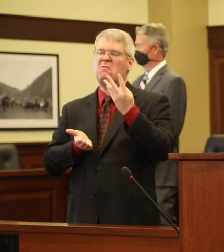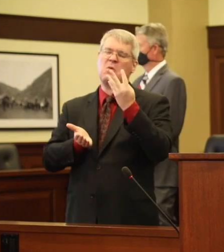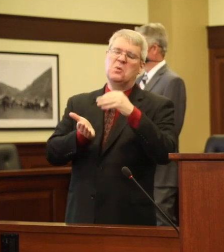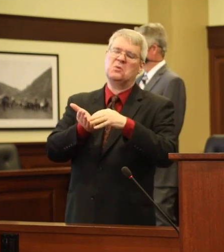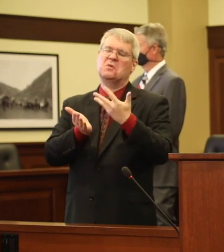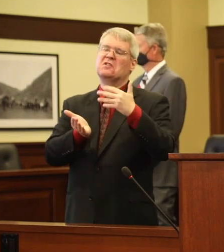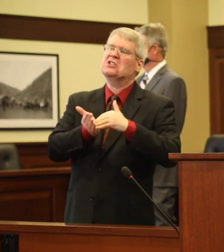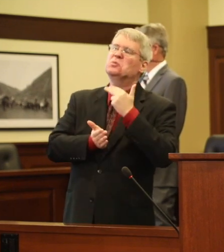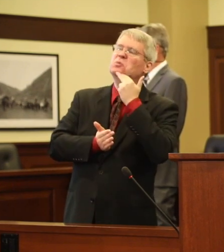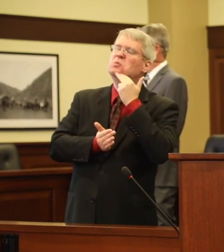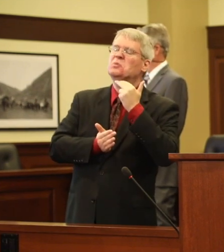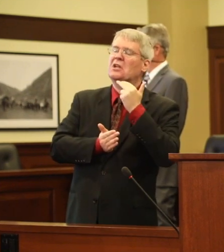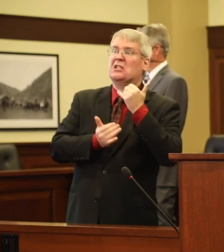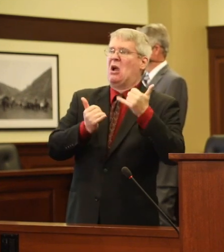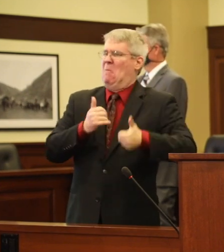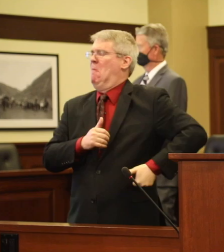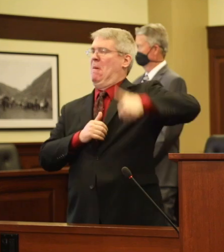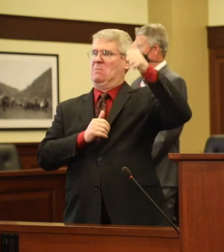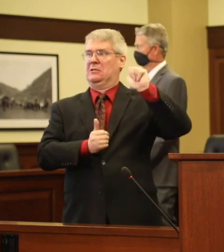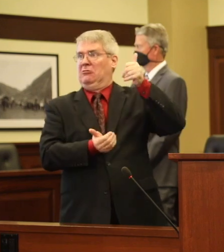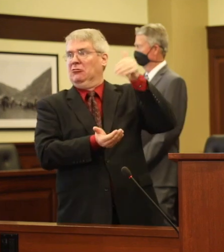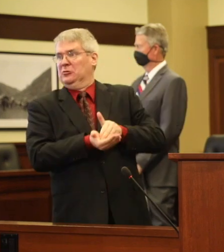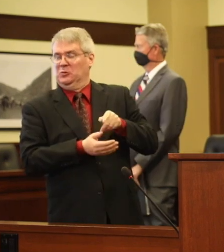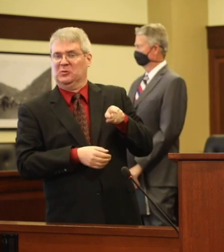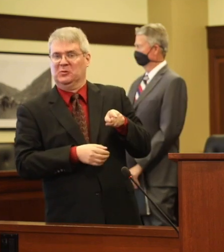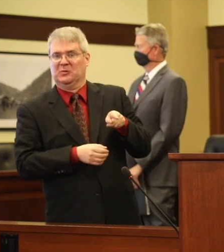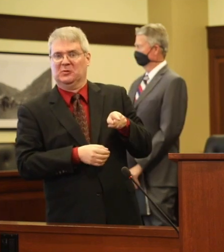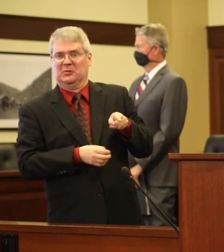We think that's one reason why our case counts went up, we are simply testing more people.